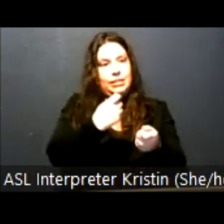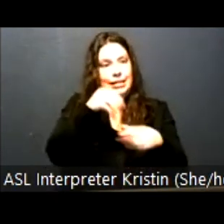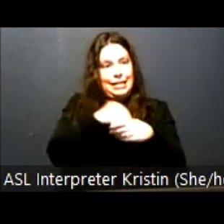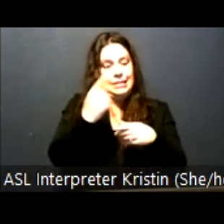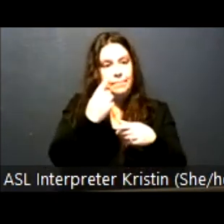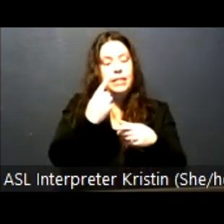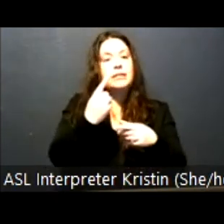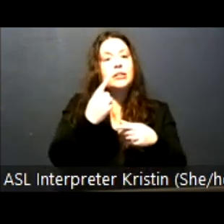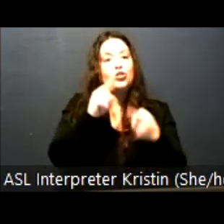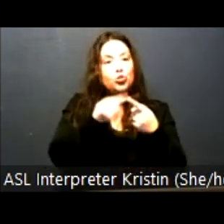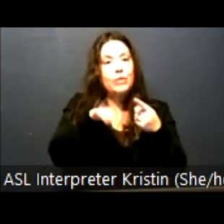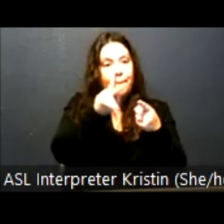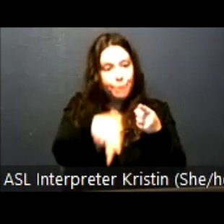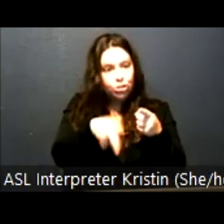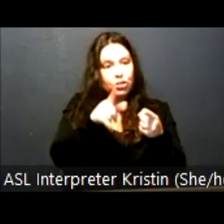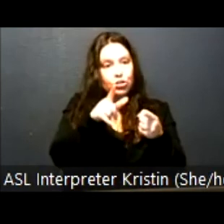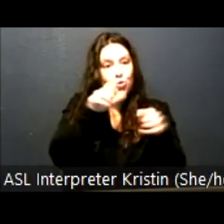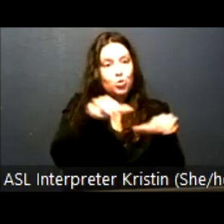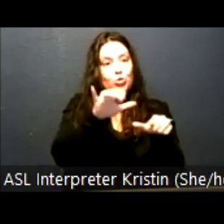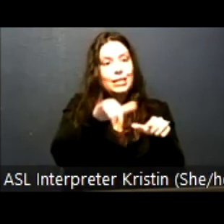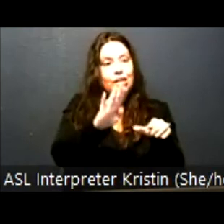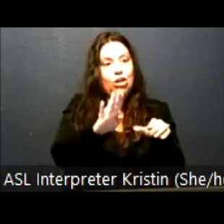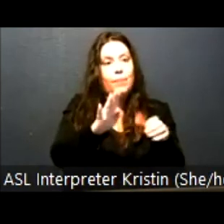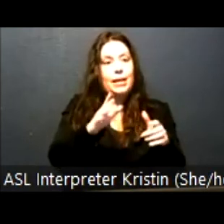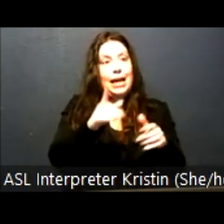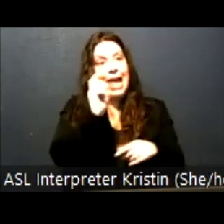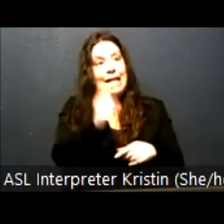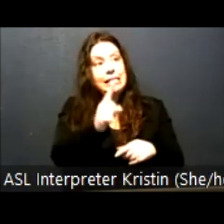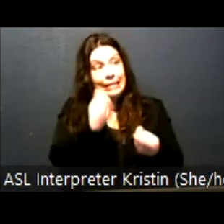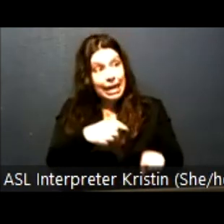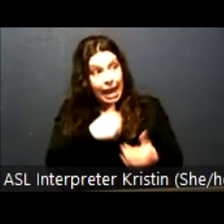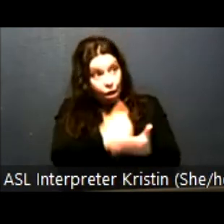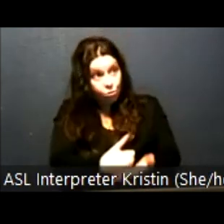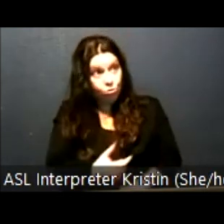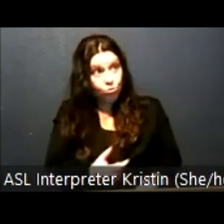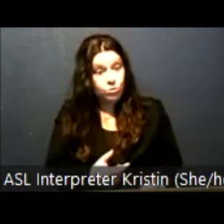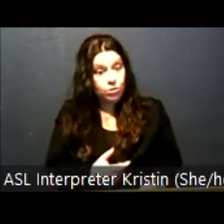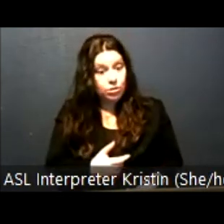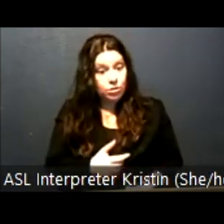asking you know can, "can I help you?" I think um that is a first step and people email me all the time